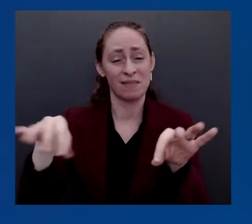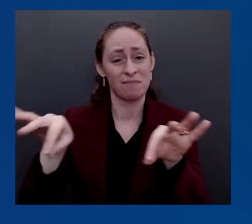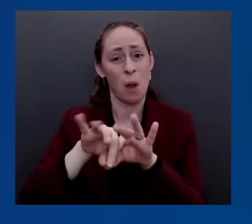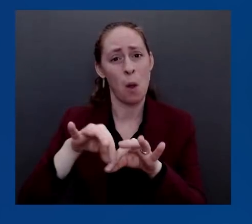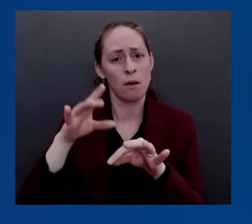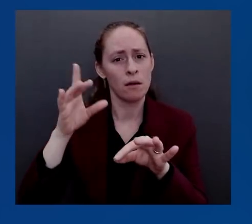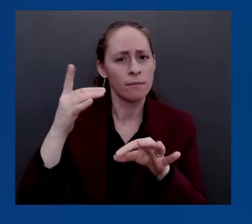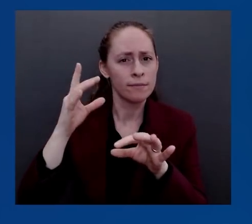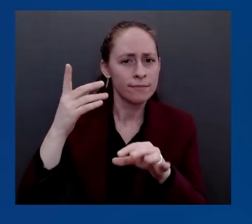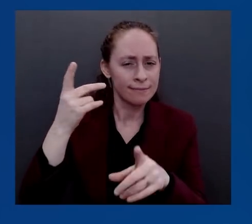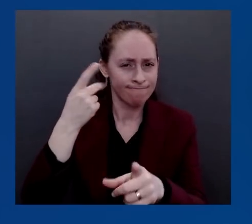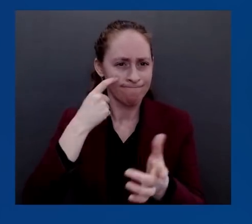Moderator: Zeke Miller, AP.